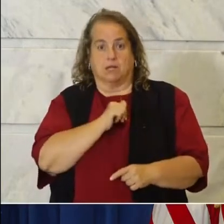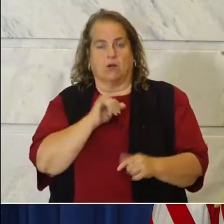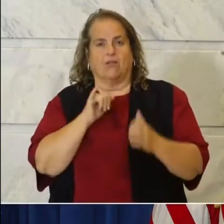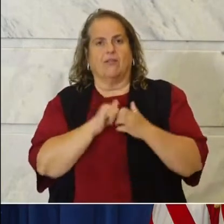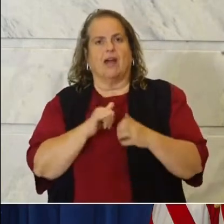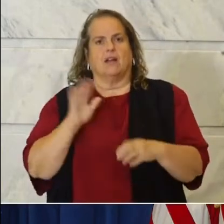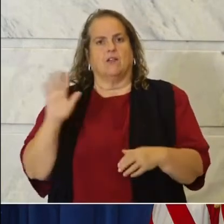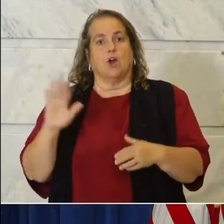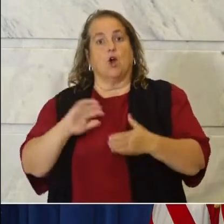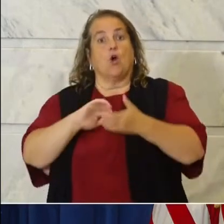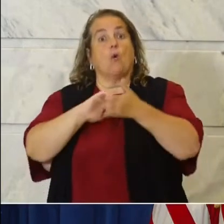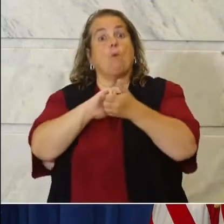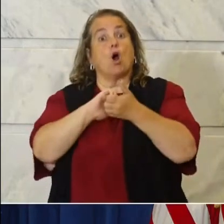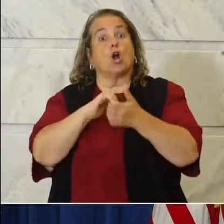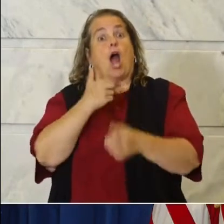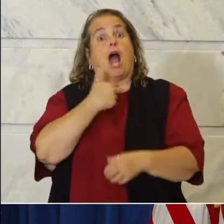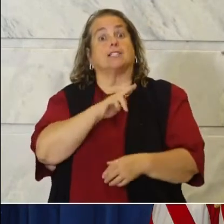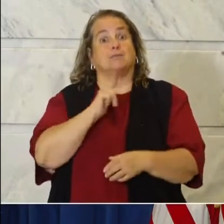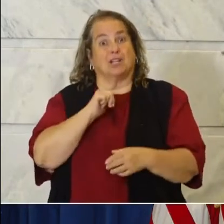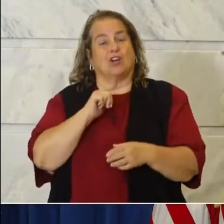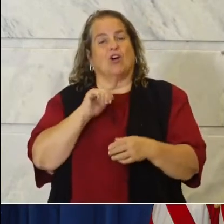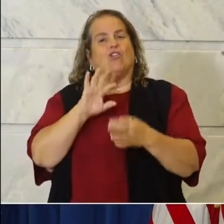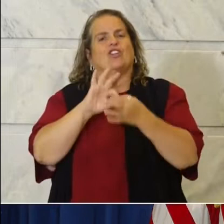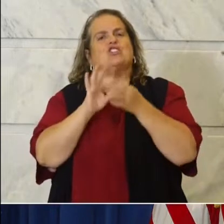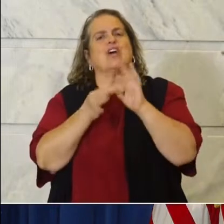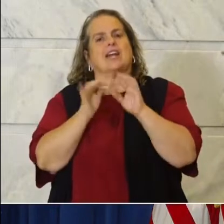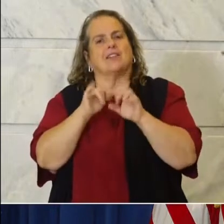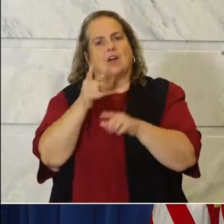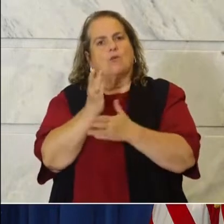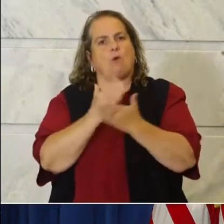their partner hospitals the chain. They're part of that. They are pretty